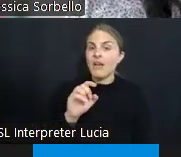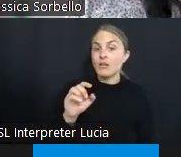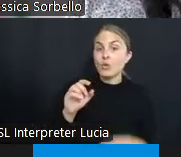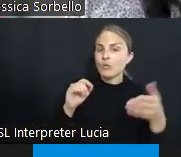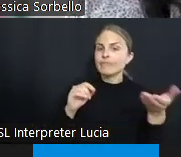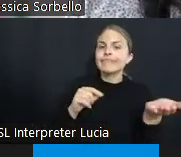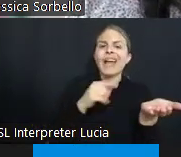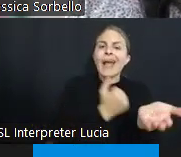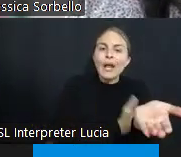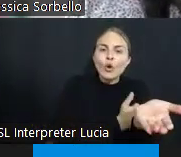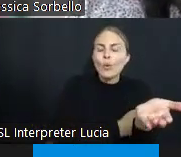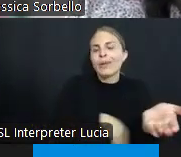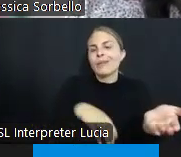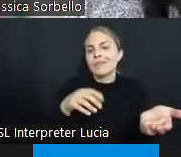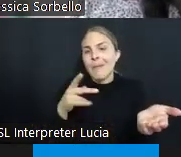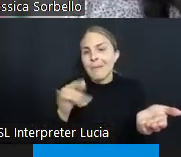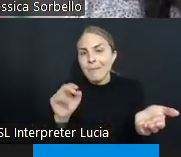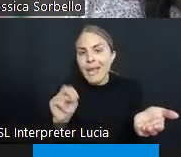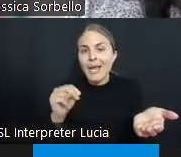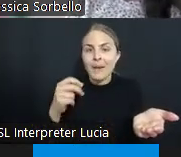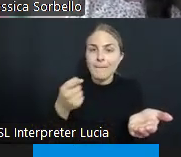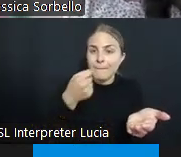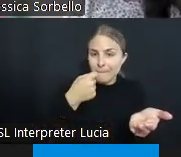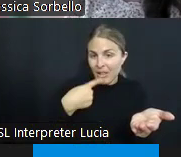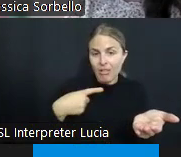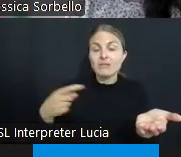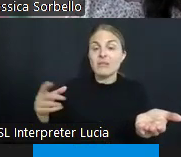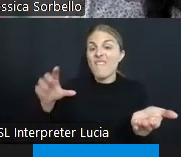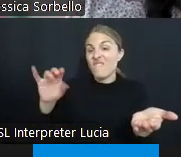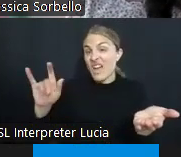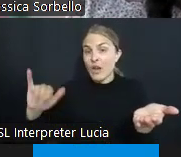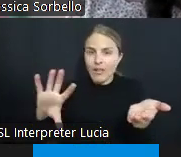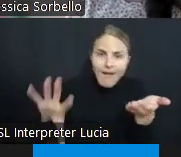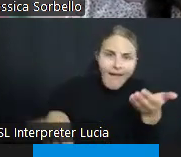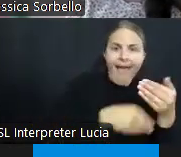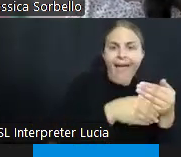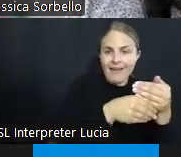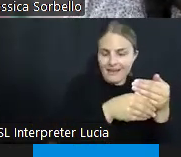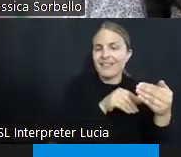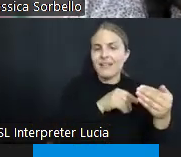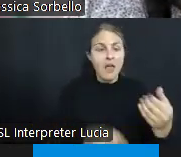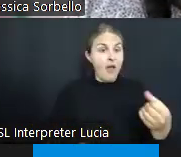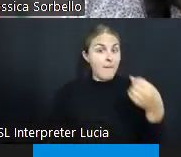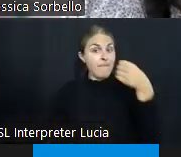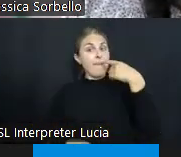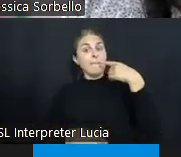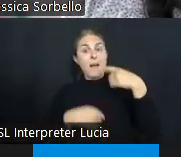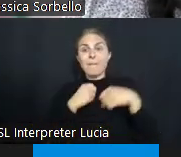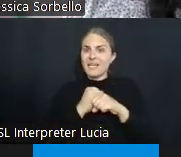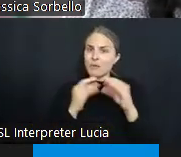tensifies the high. It is also because of that point I it is much cheaper. Something that